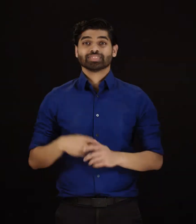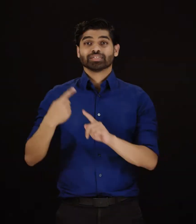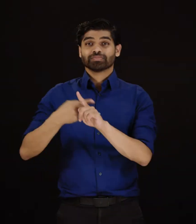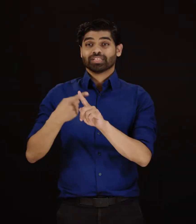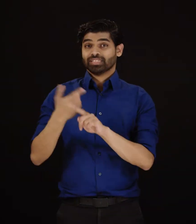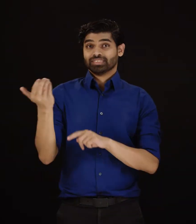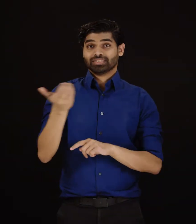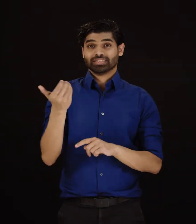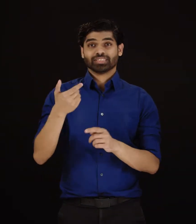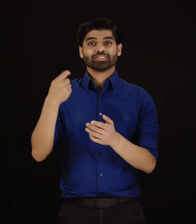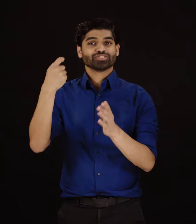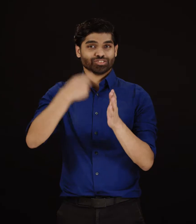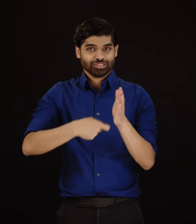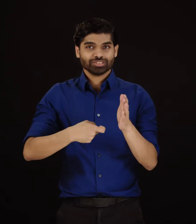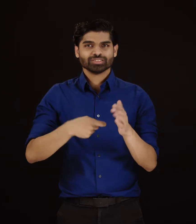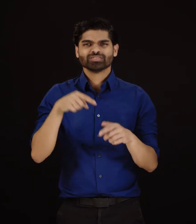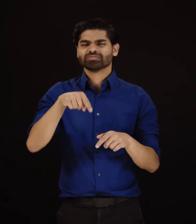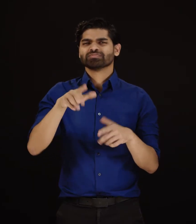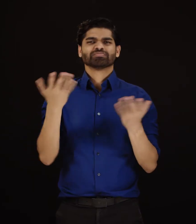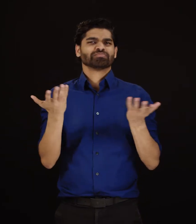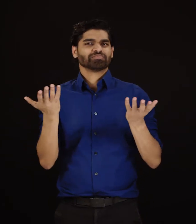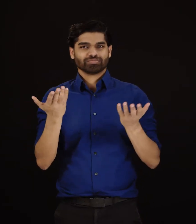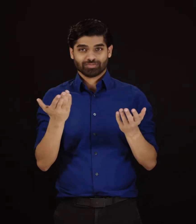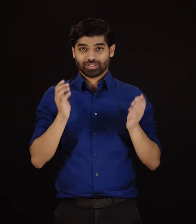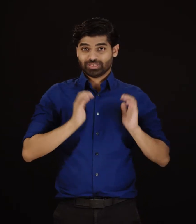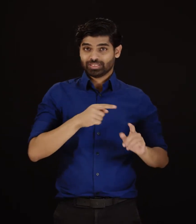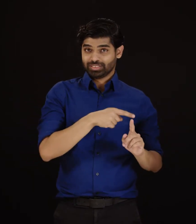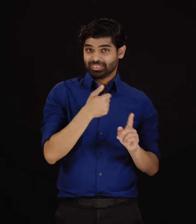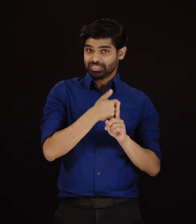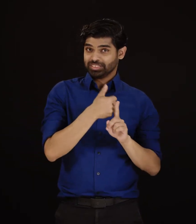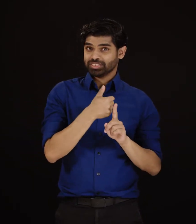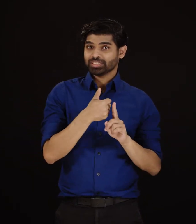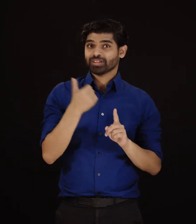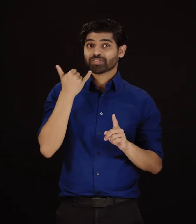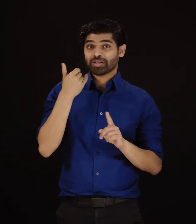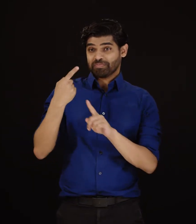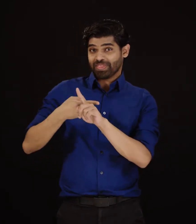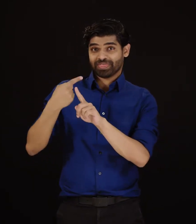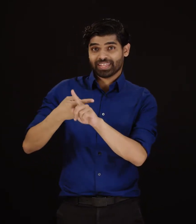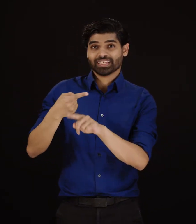A Monthly Device Charge is the amount of money that a customer pays each month